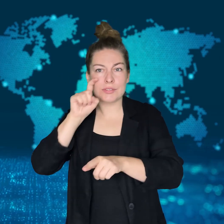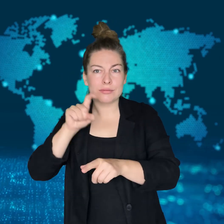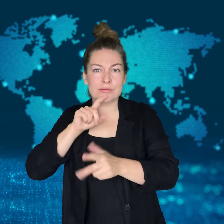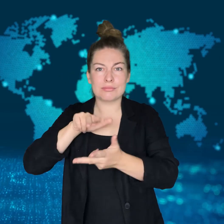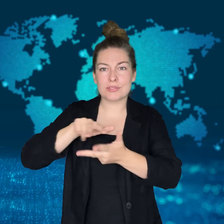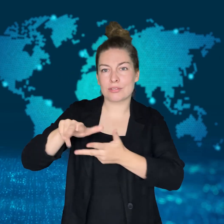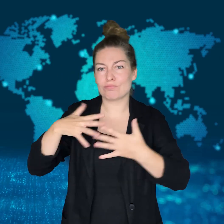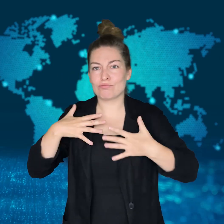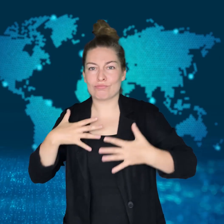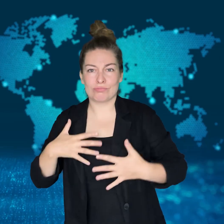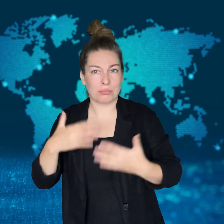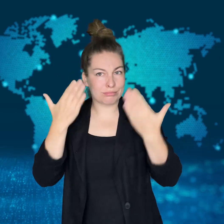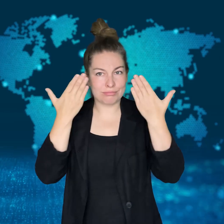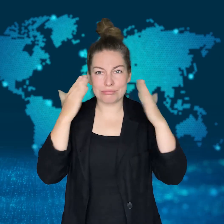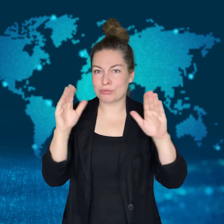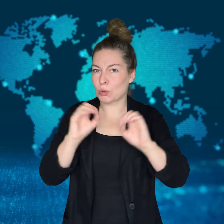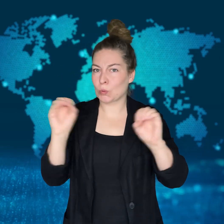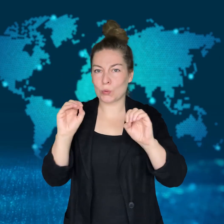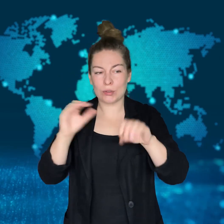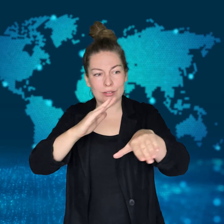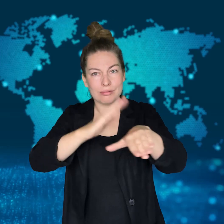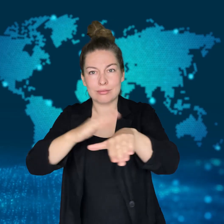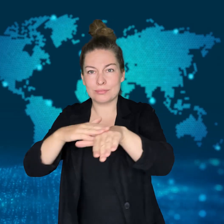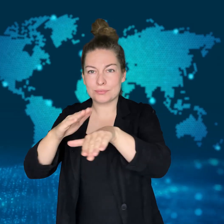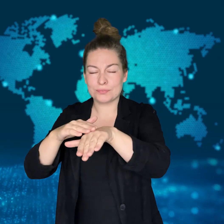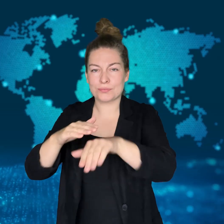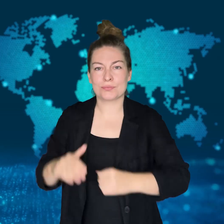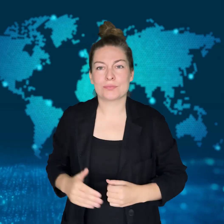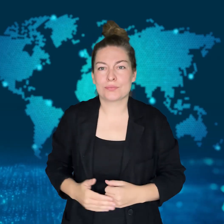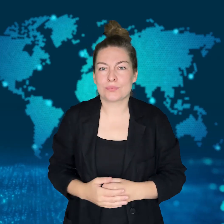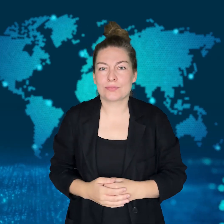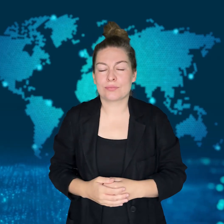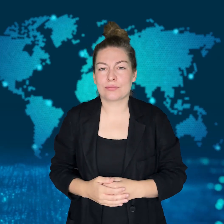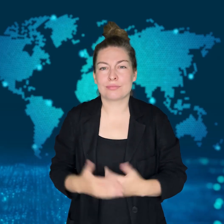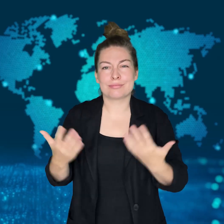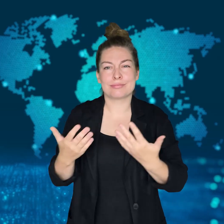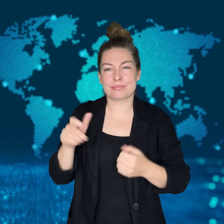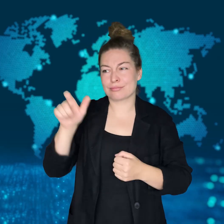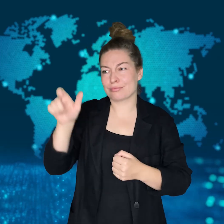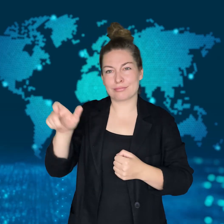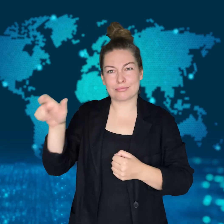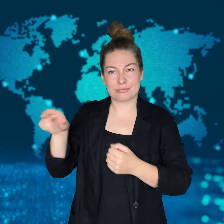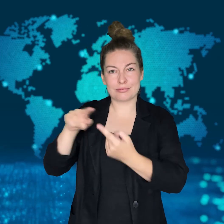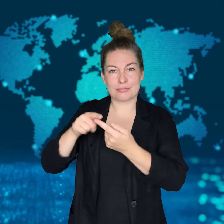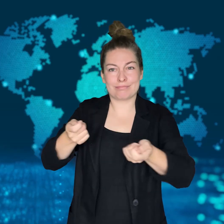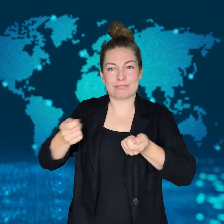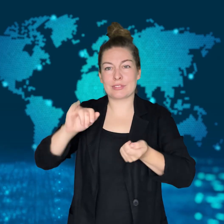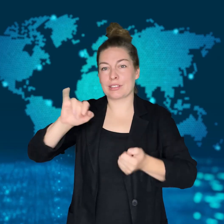Most of the victims have said they had been harmed by